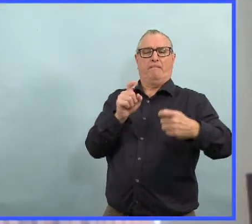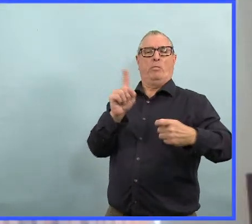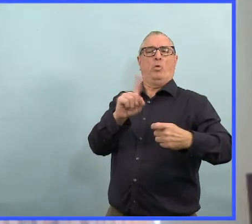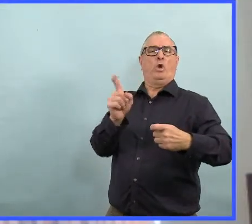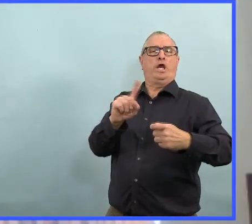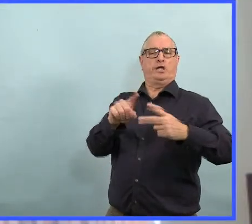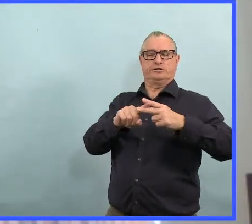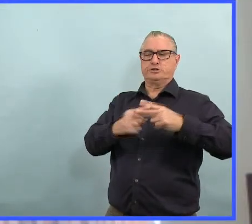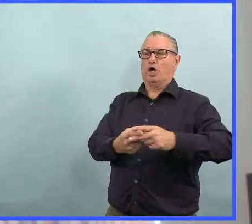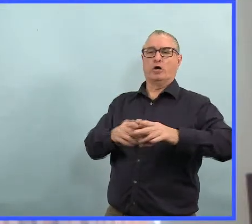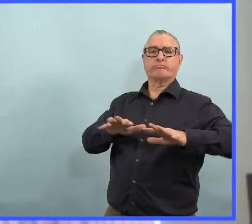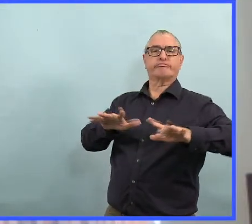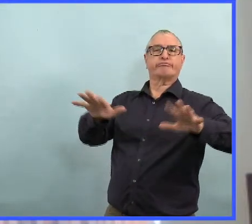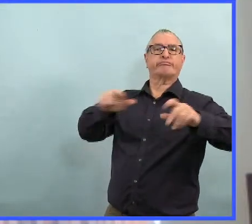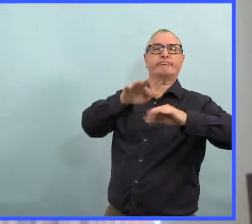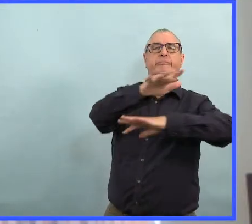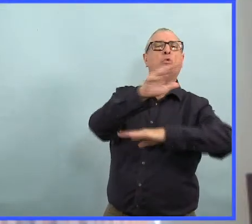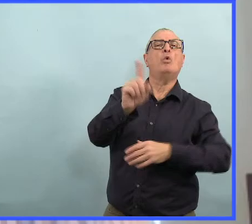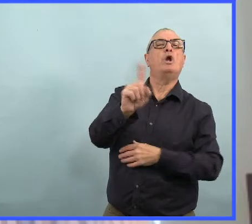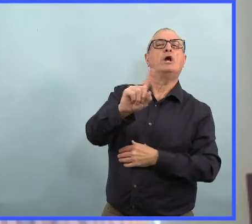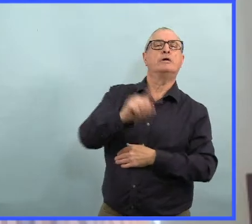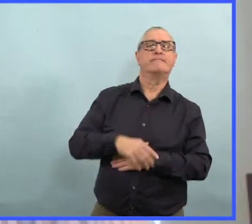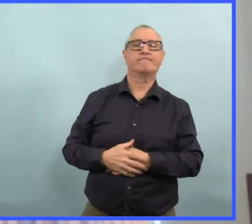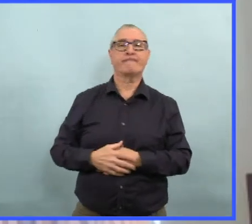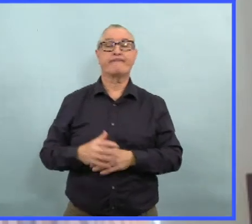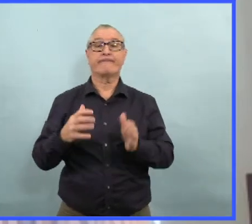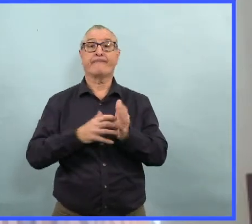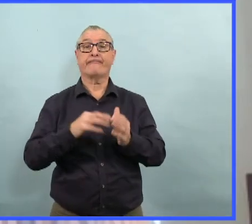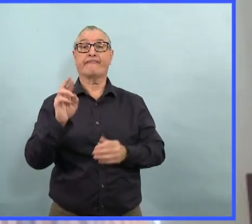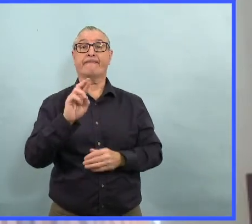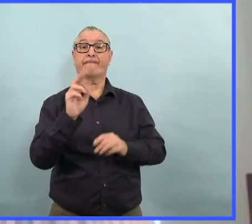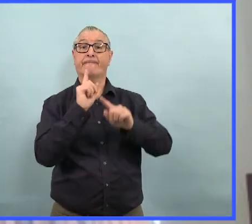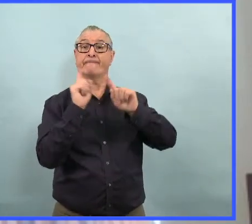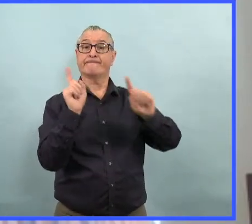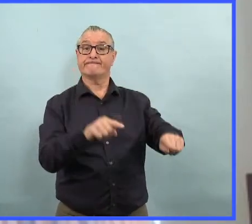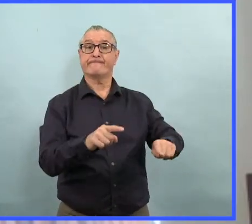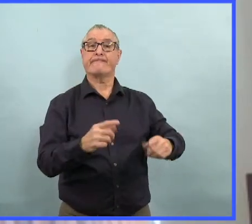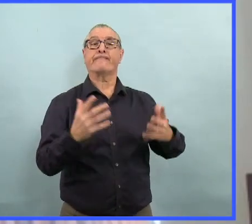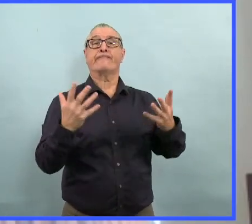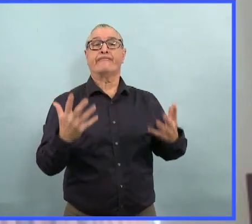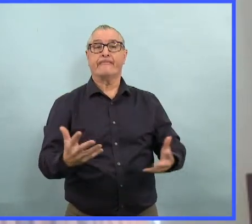uh with the way we've had to change our approach to contact tracing that type of information is